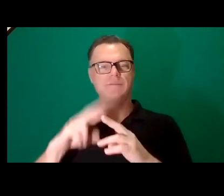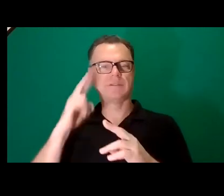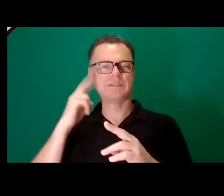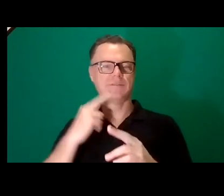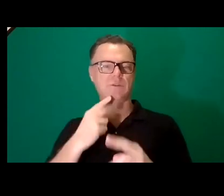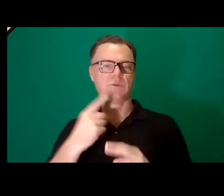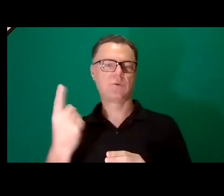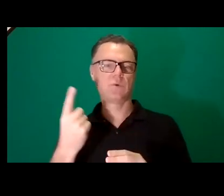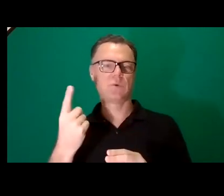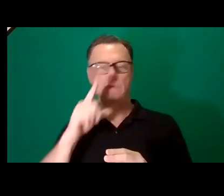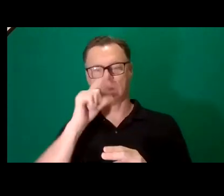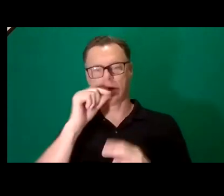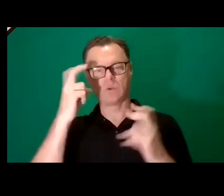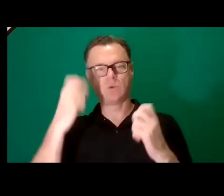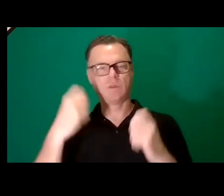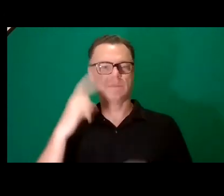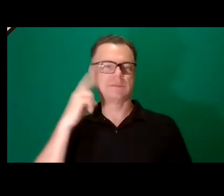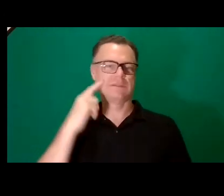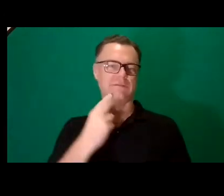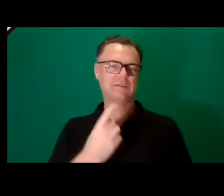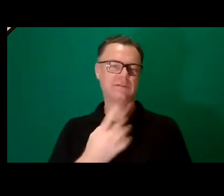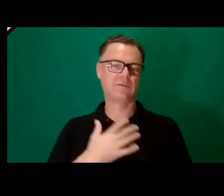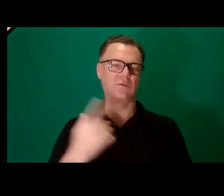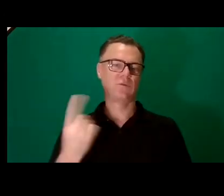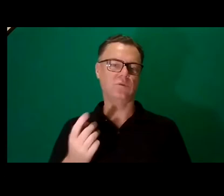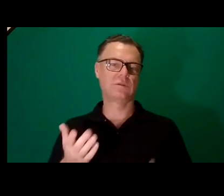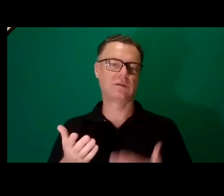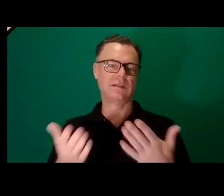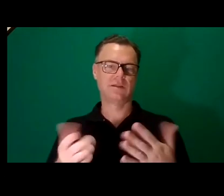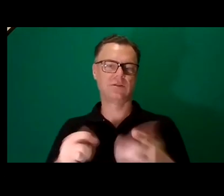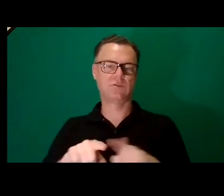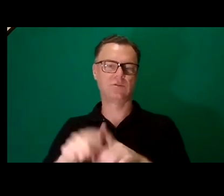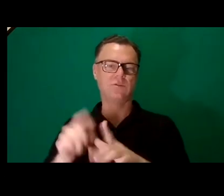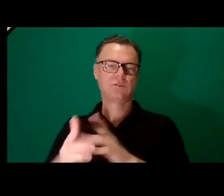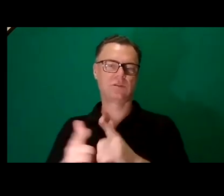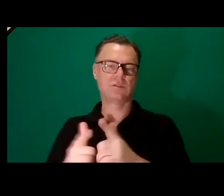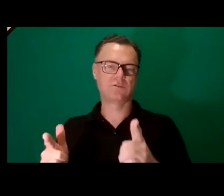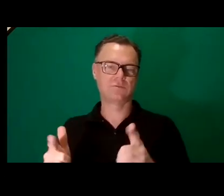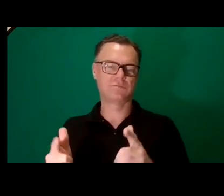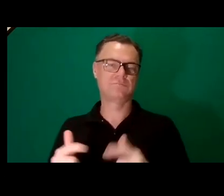can call themselves death and who's allowed to learn sign language. So it wasn't until